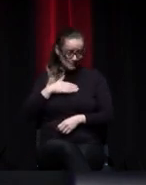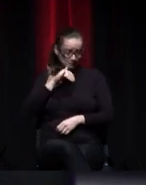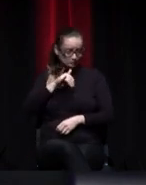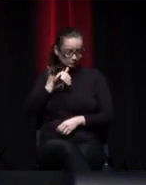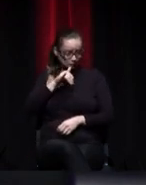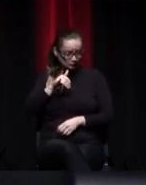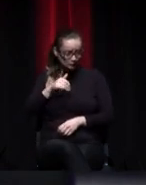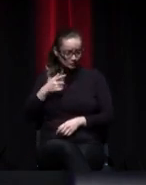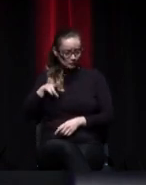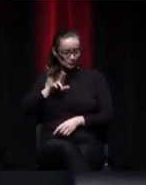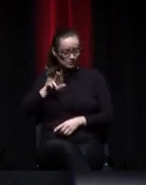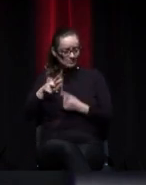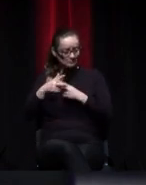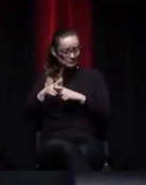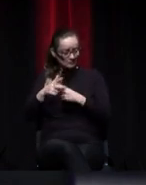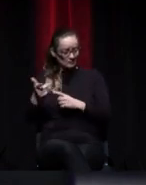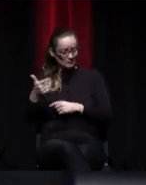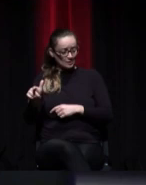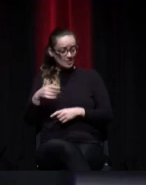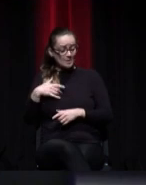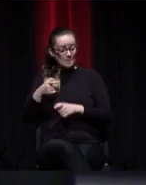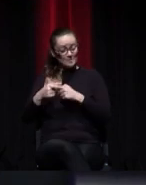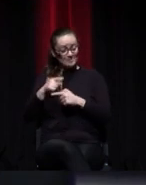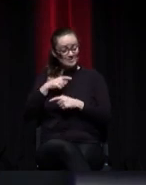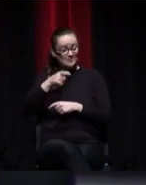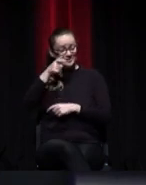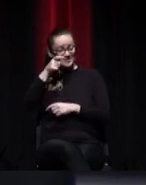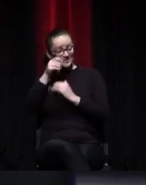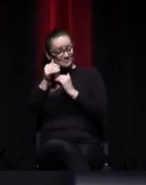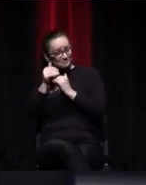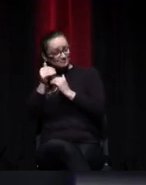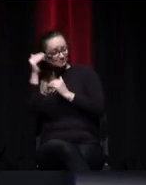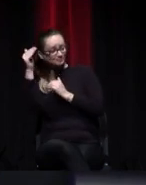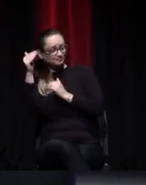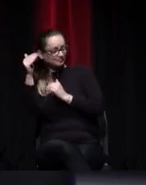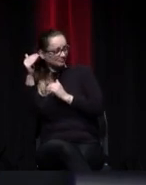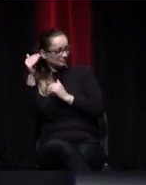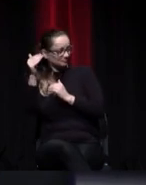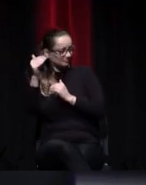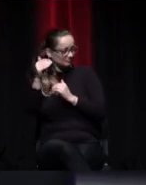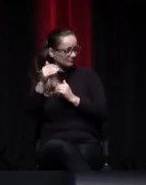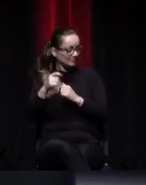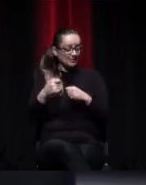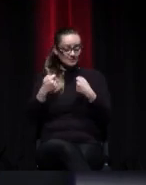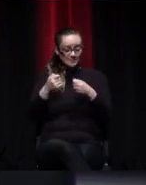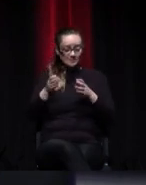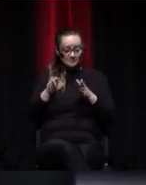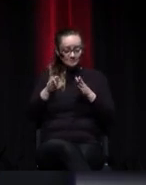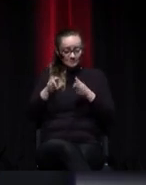by interests that go beyond the one that should preside over the public debate, commitment to the public debate's very quality.